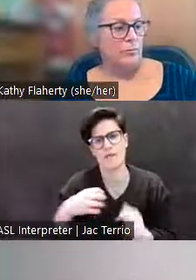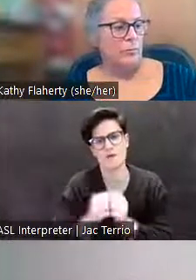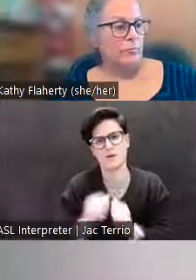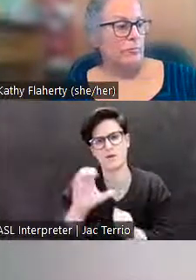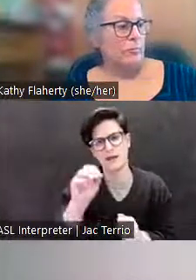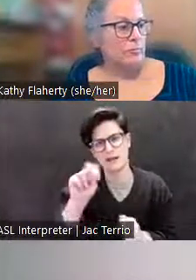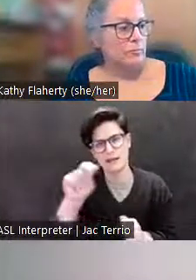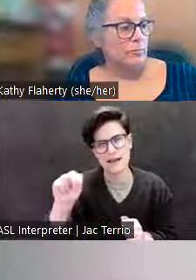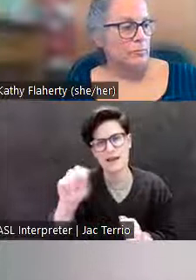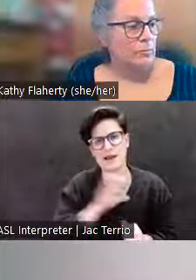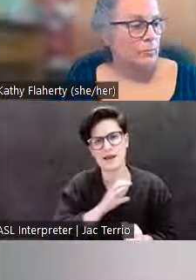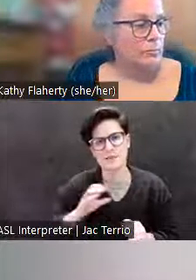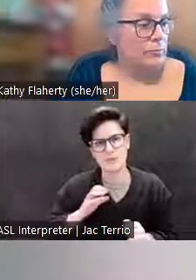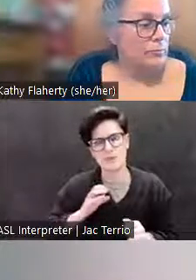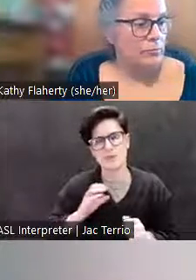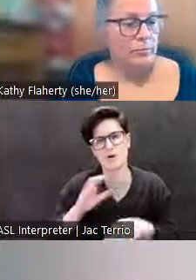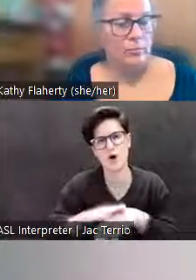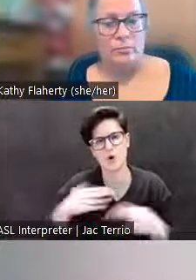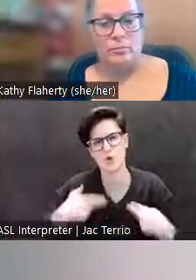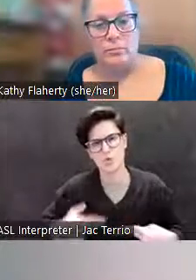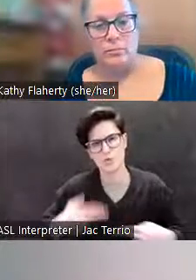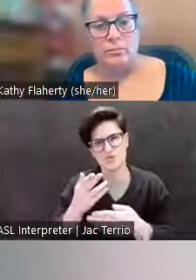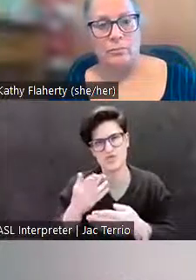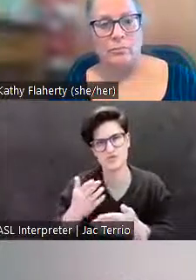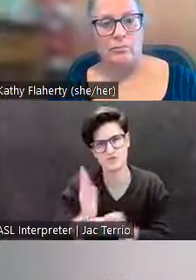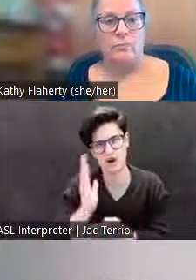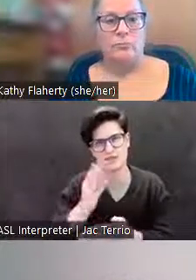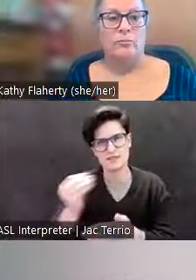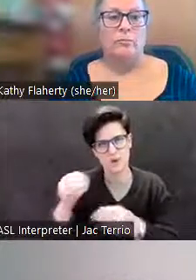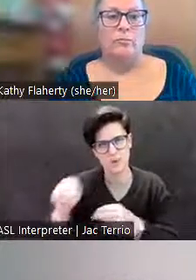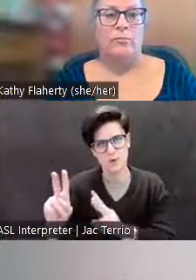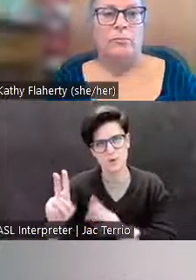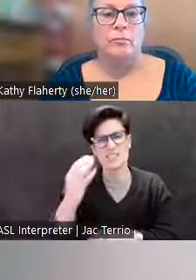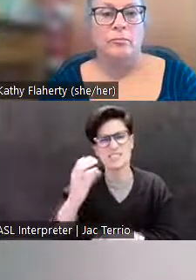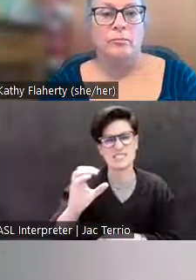and Opportunities, which is known as C. 15:30:55 H. Ro. and that's here in the state